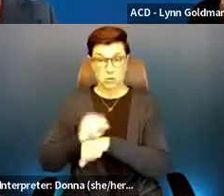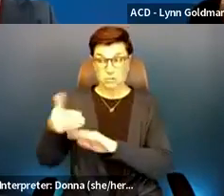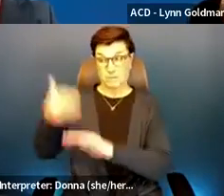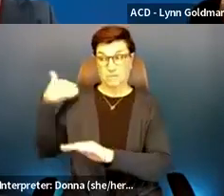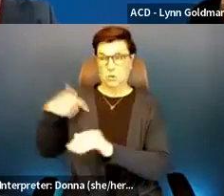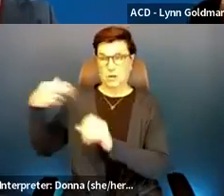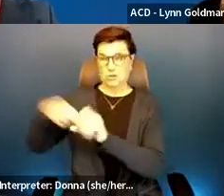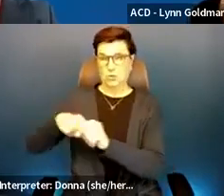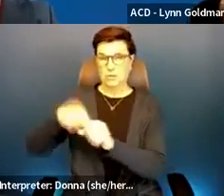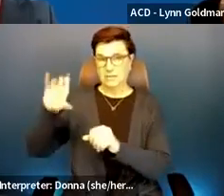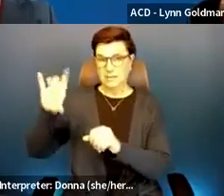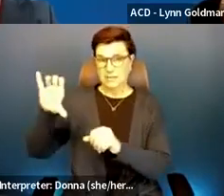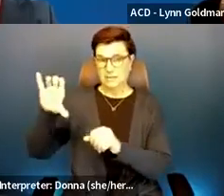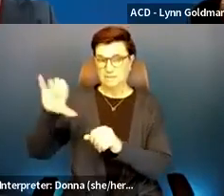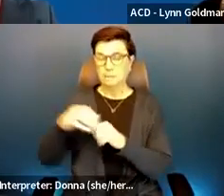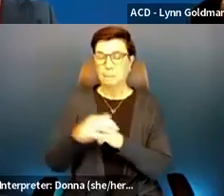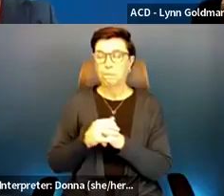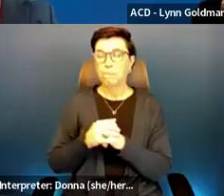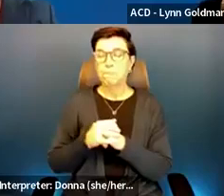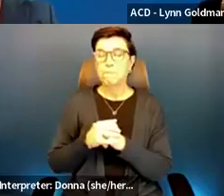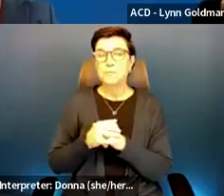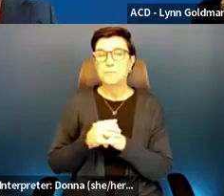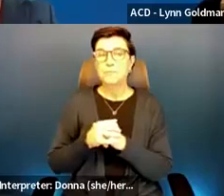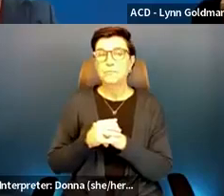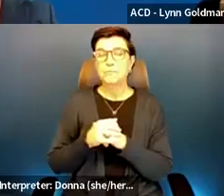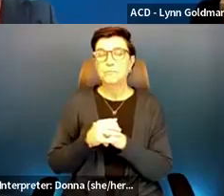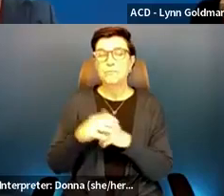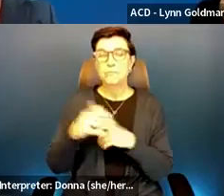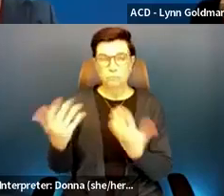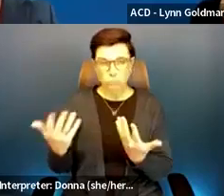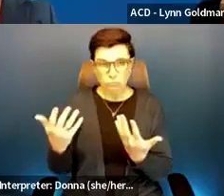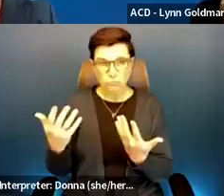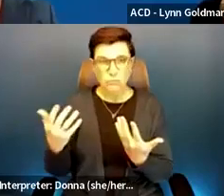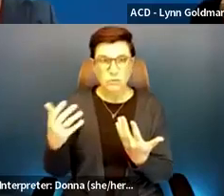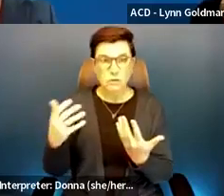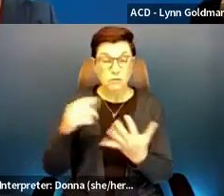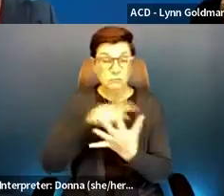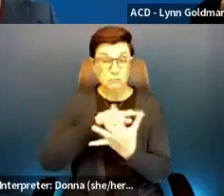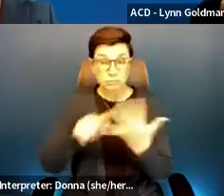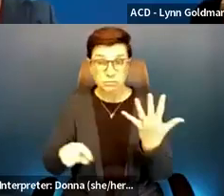that Crystal allowed me to raise were not obvious to me.